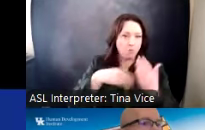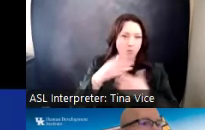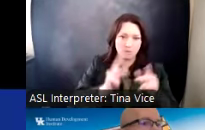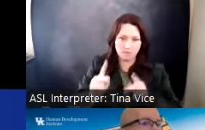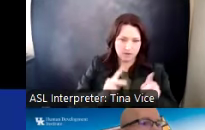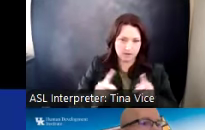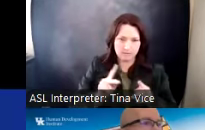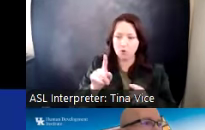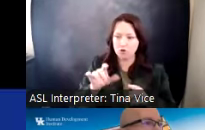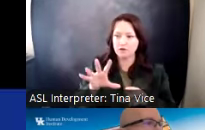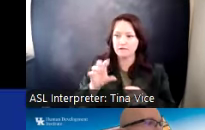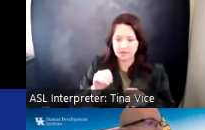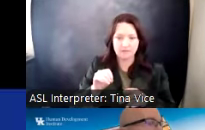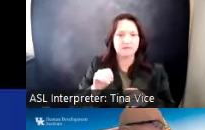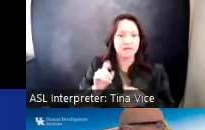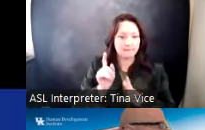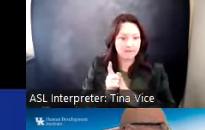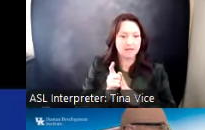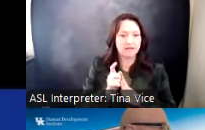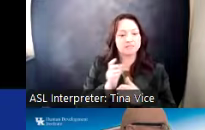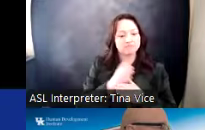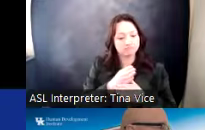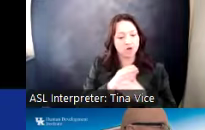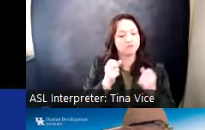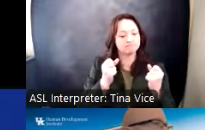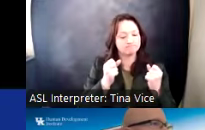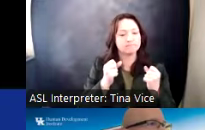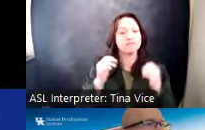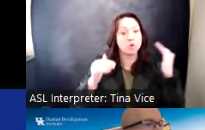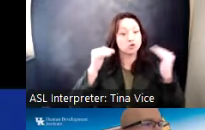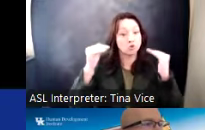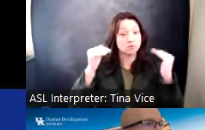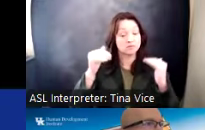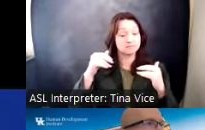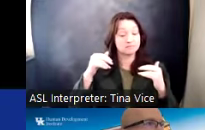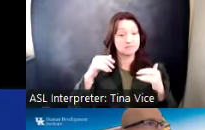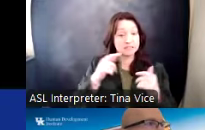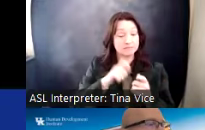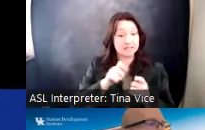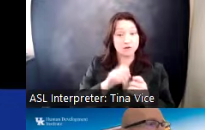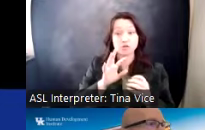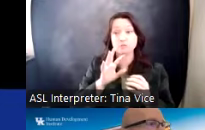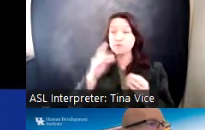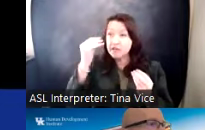to vigorous activity for adults specifically. Um but if you think about Down syndrome, maybe you know that there